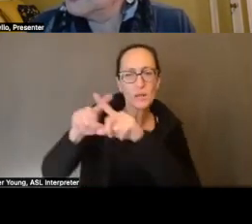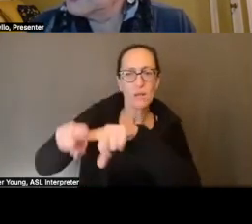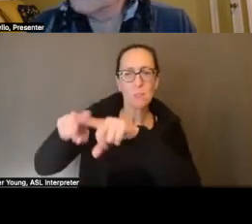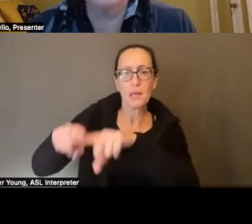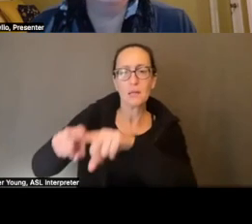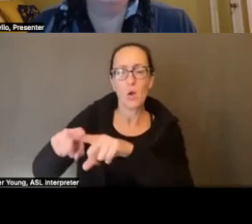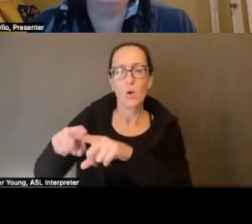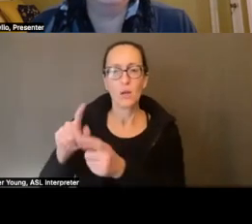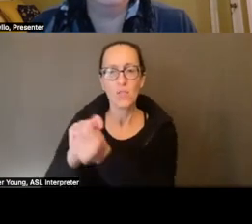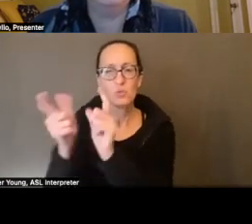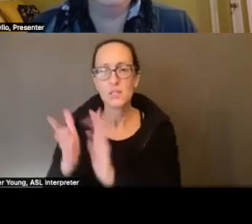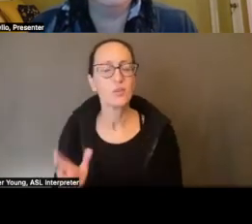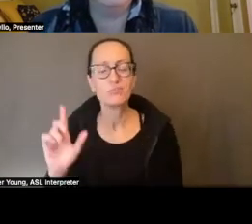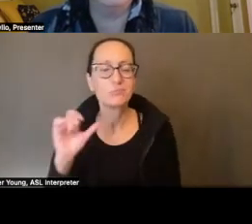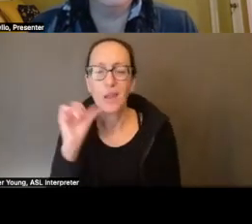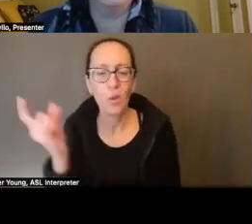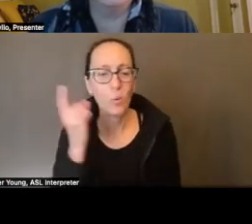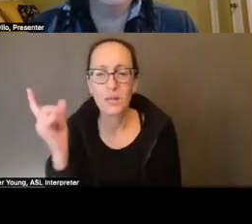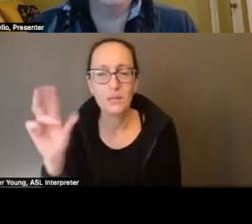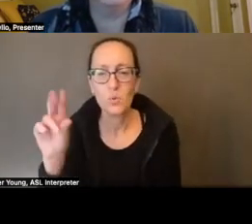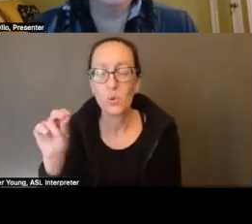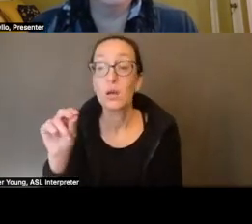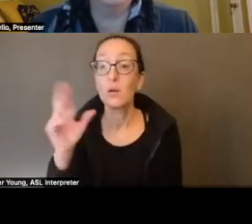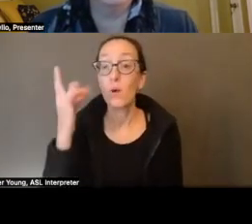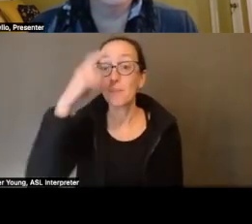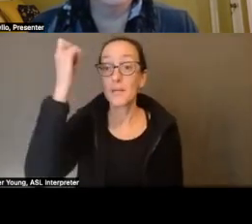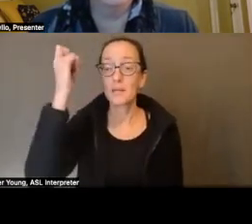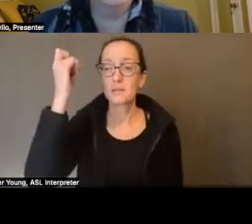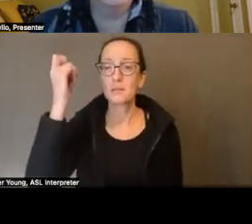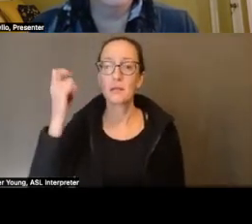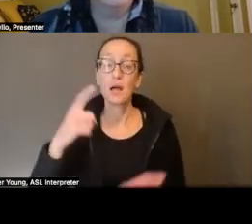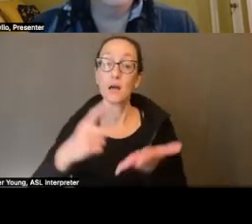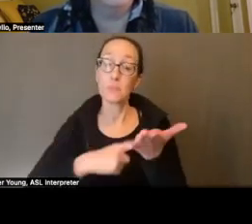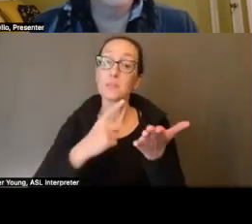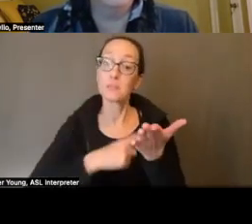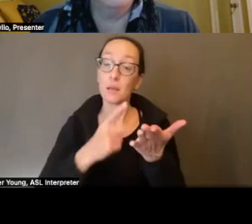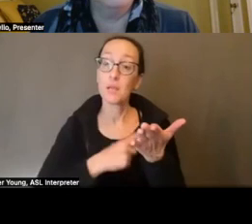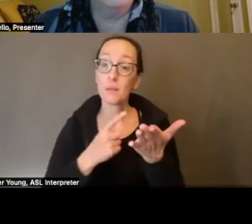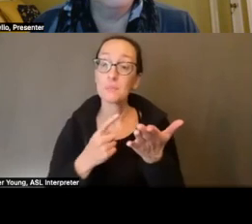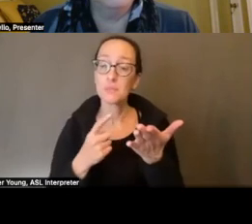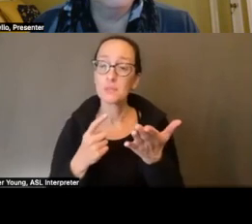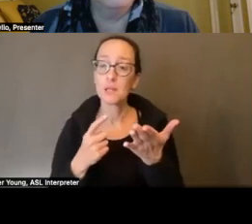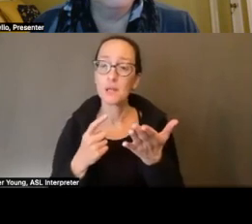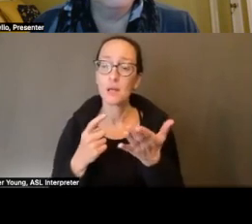But that's not always the case because, sometimes, we use it less and less later in life.